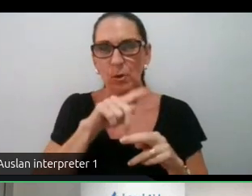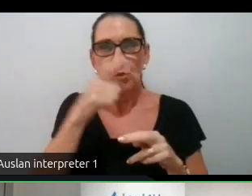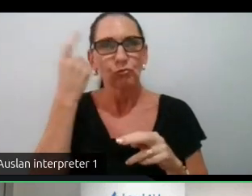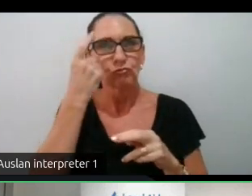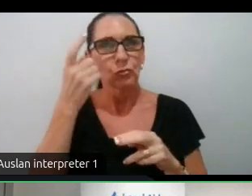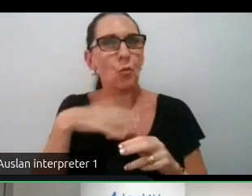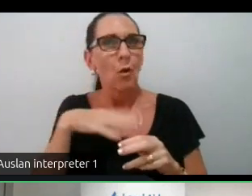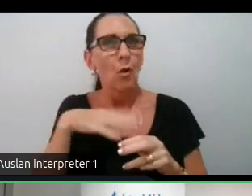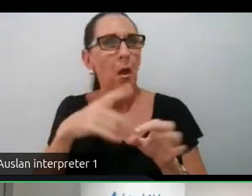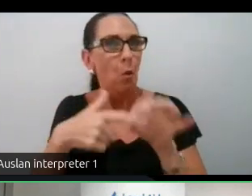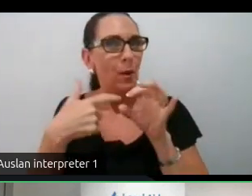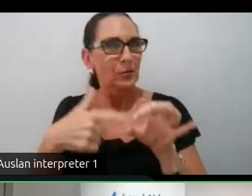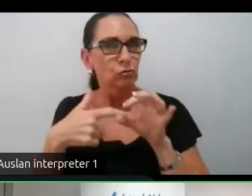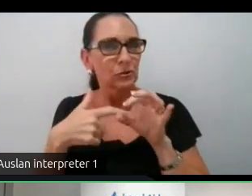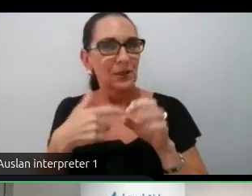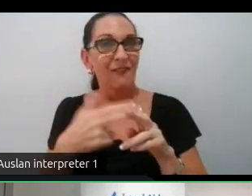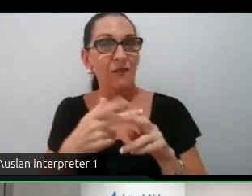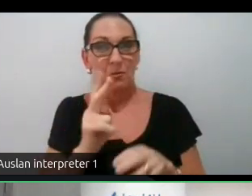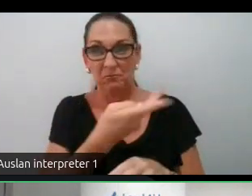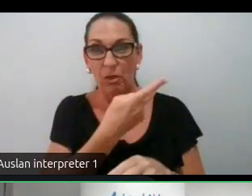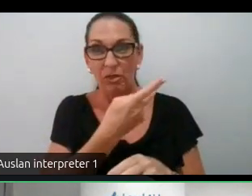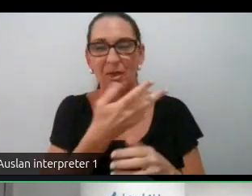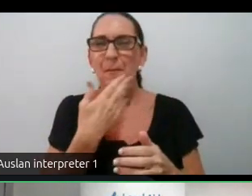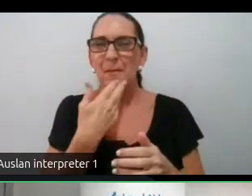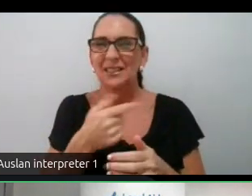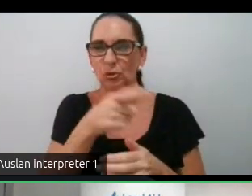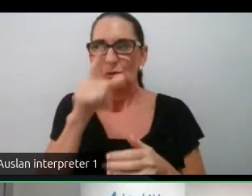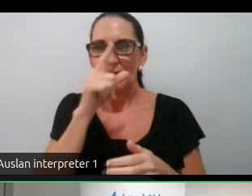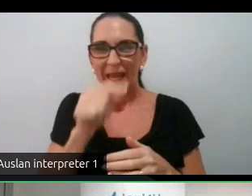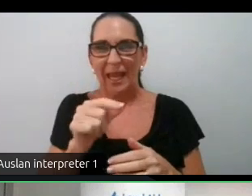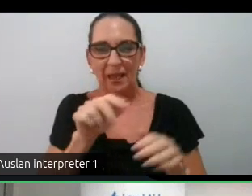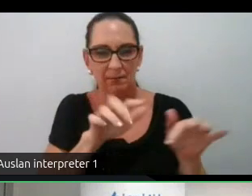please, if you have any questions you'd like to ask Paul and Julie, feel free to send them